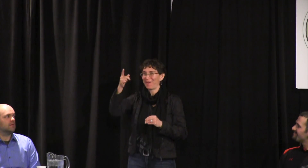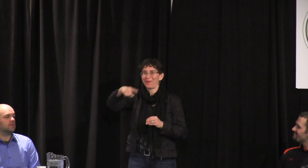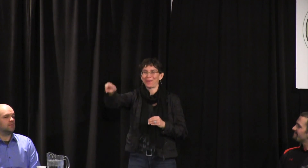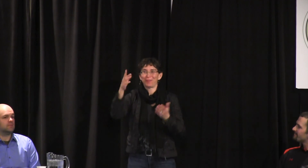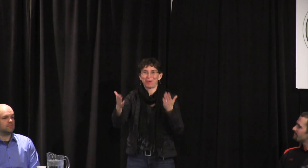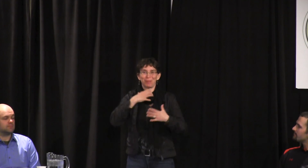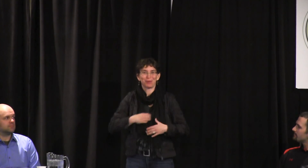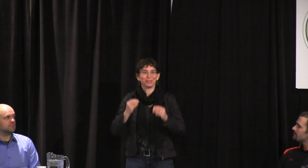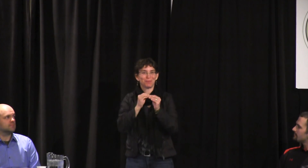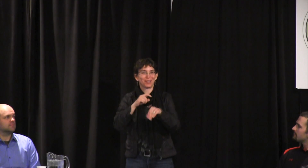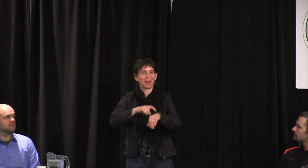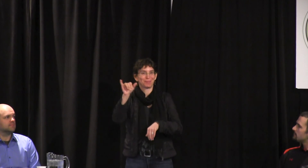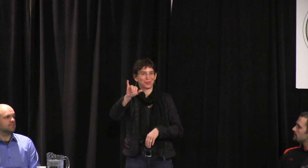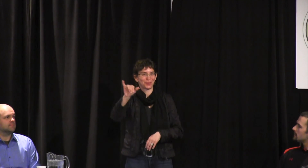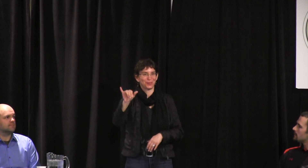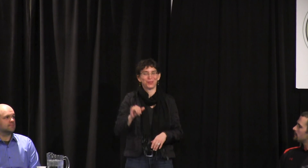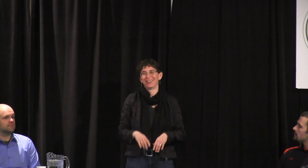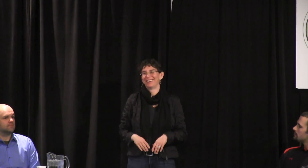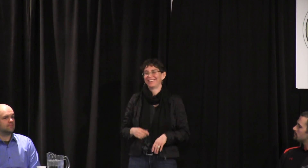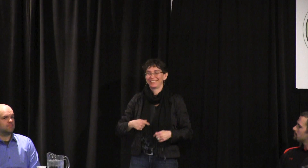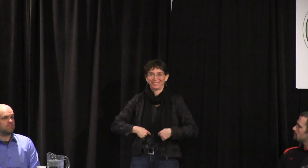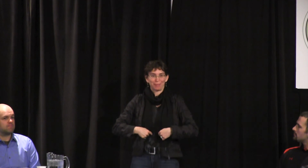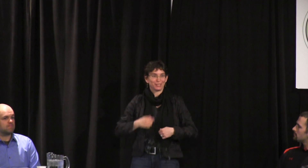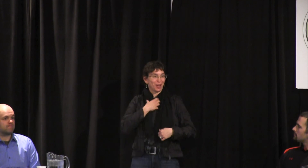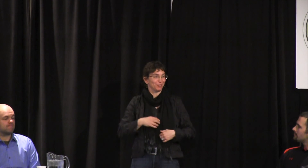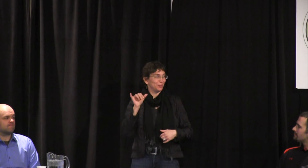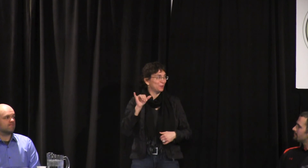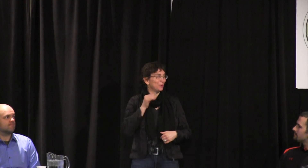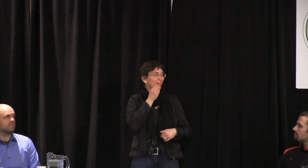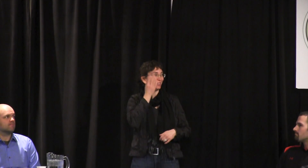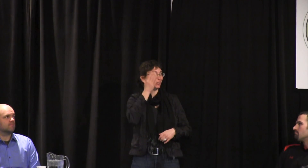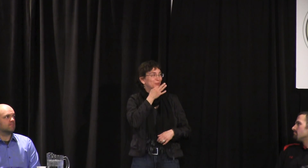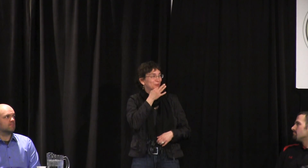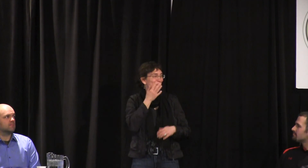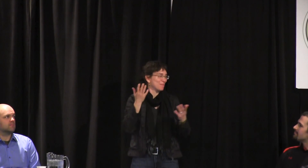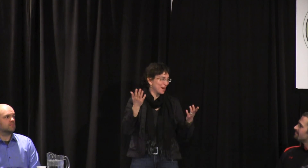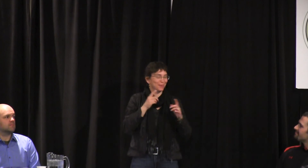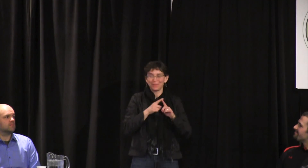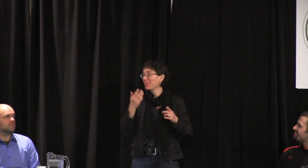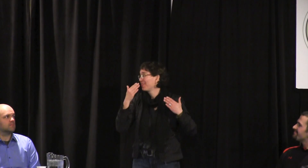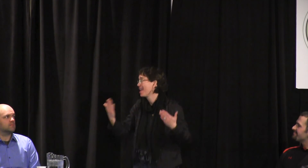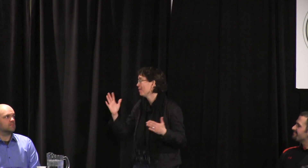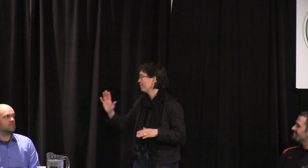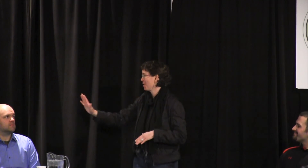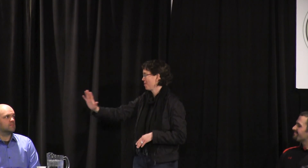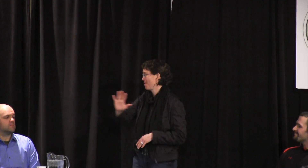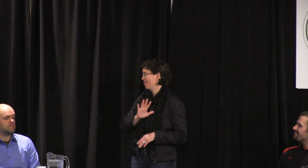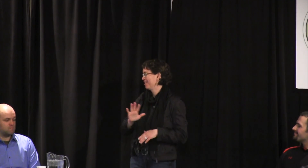I know that probably there are more questions. And stomachs are starving. It's time for lunch.